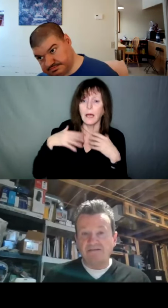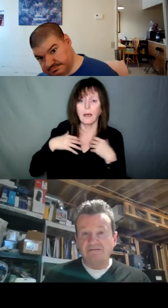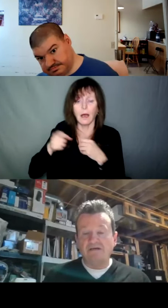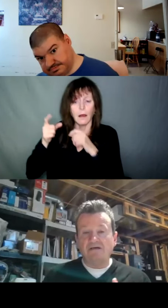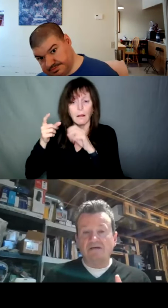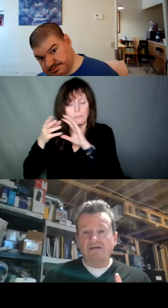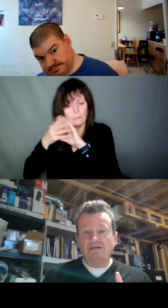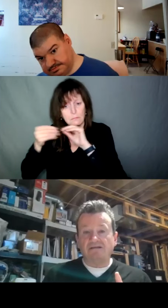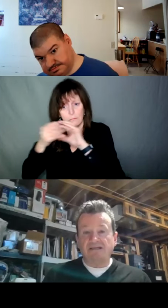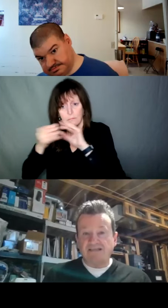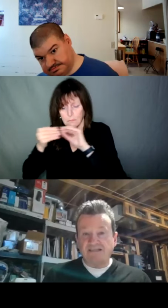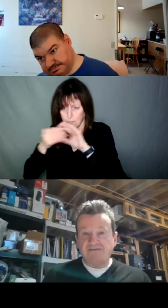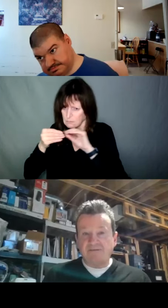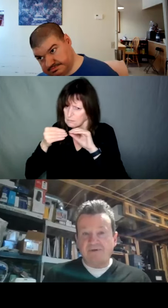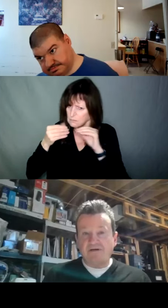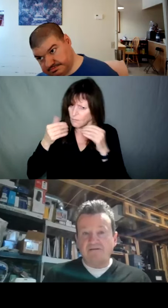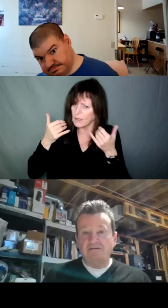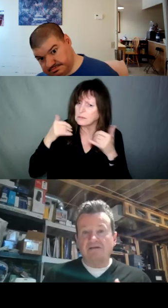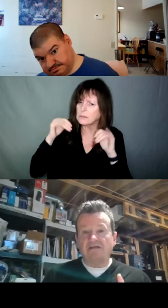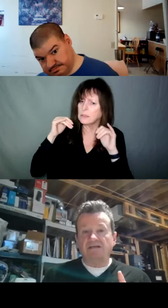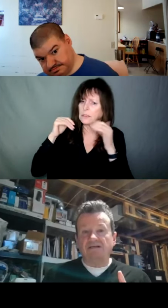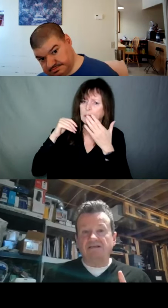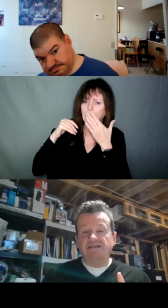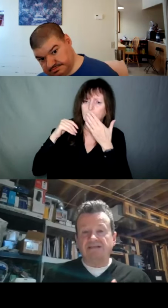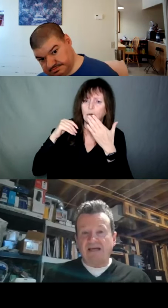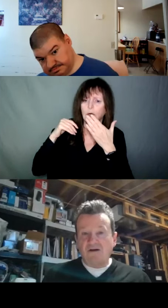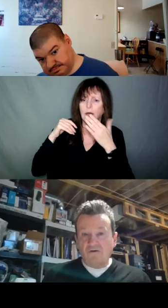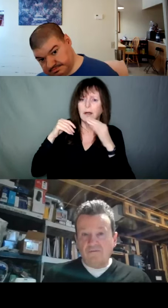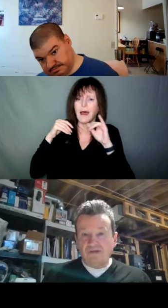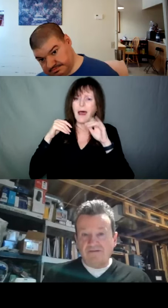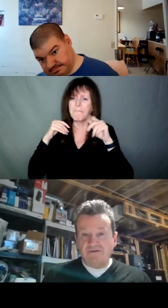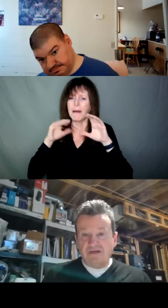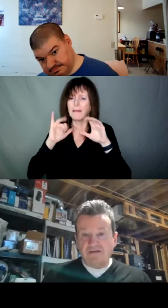. Public health still says